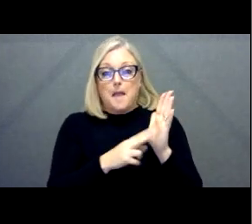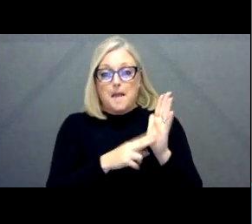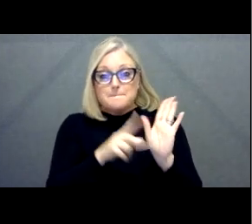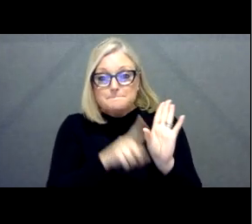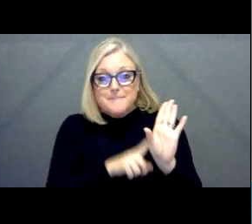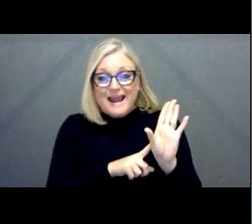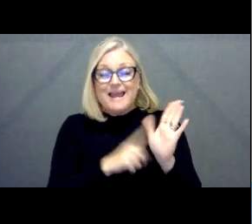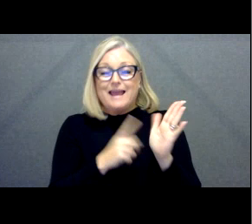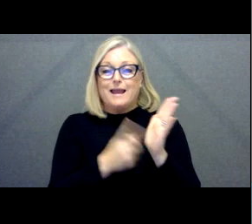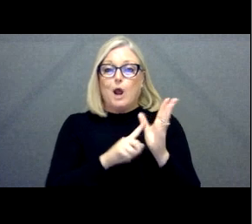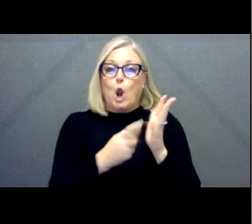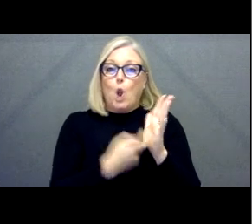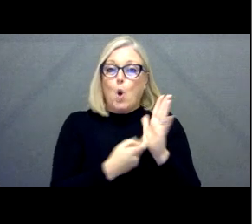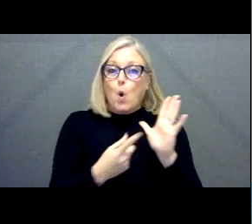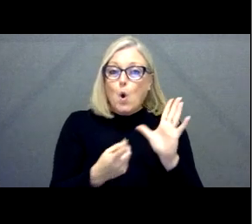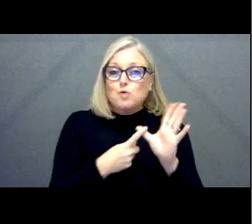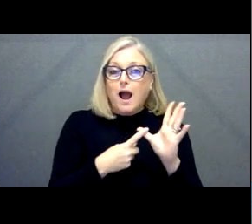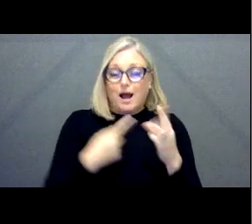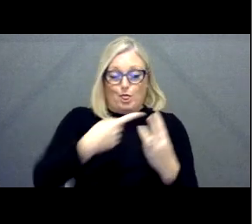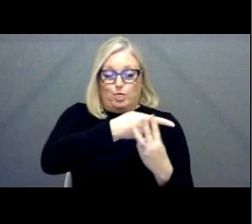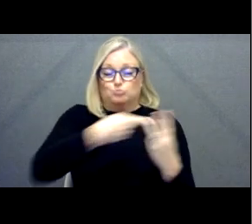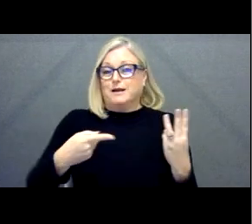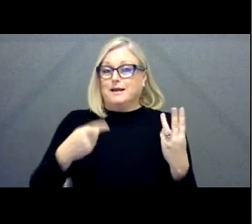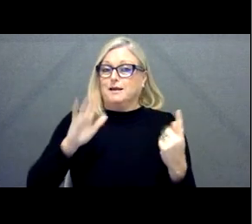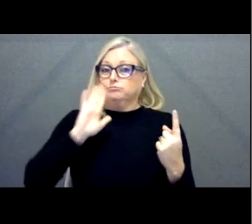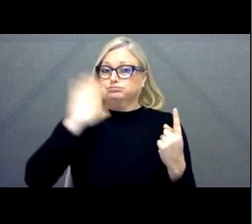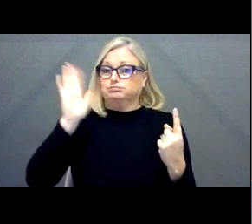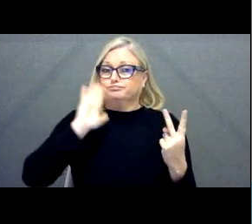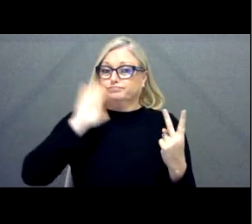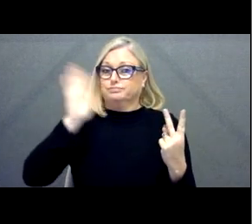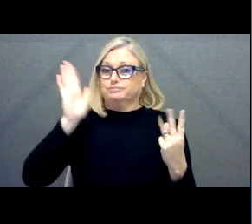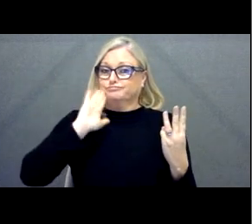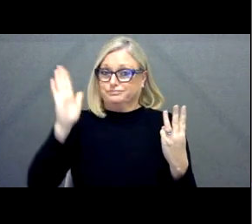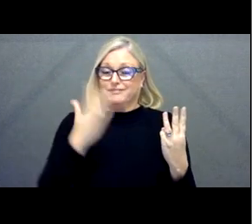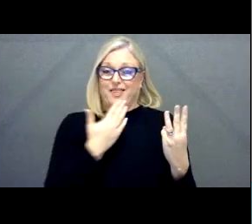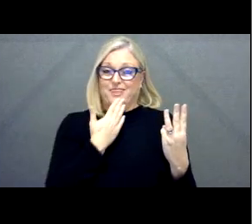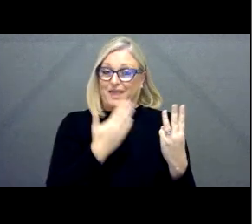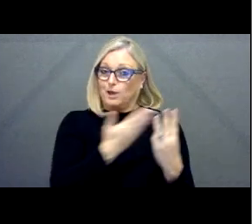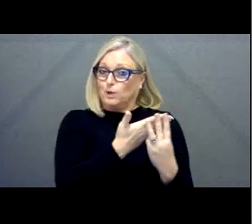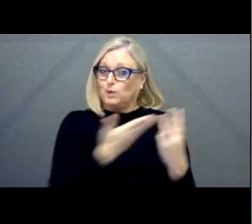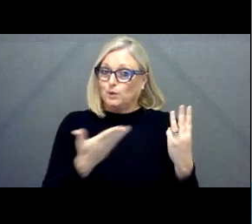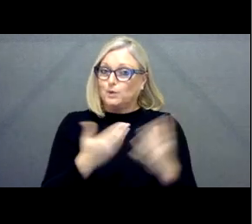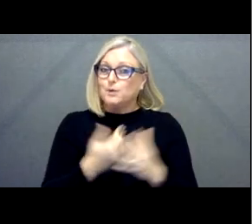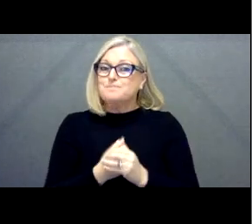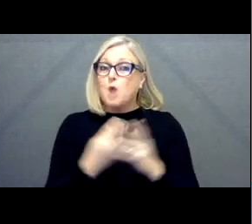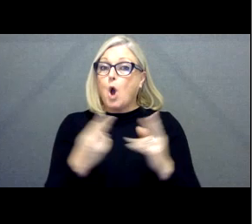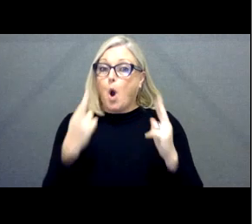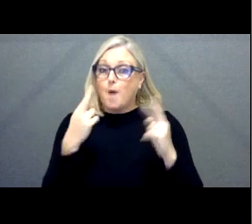hope you all found that really useful and helpful and relevant um I will just remind you that we